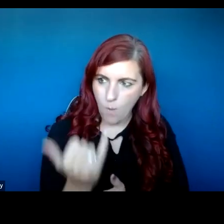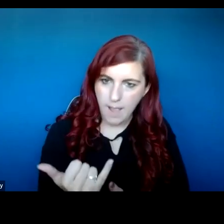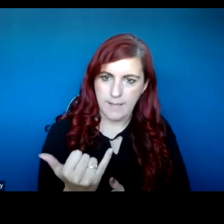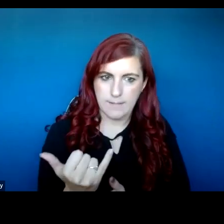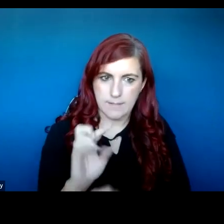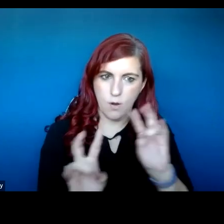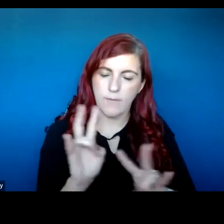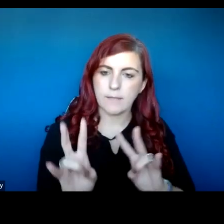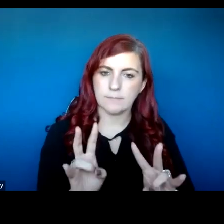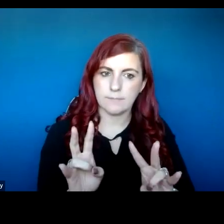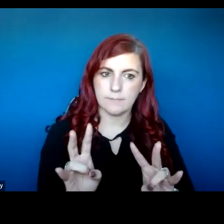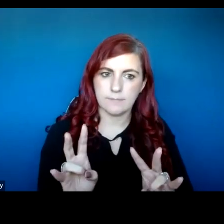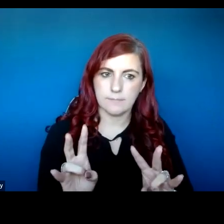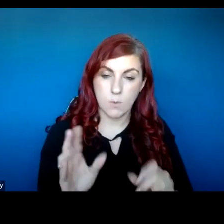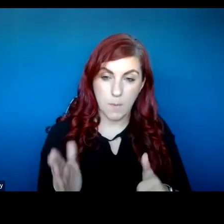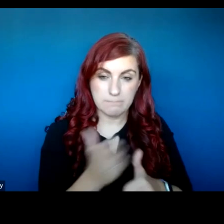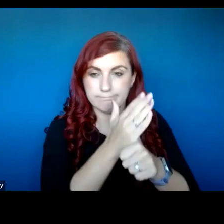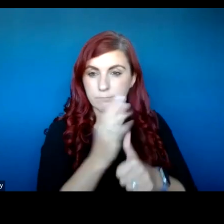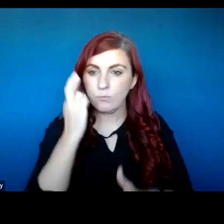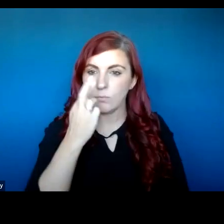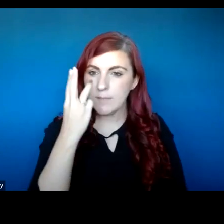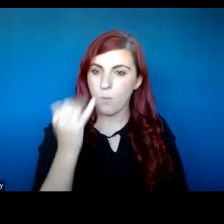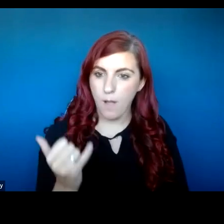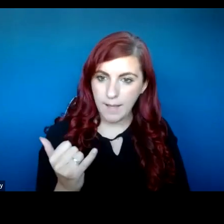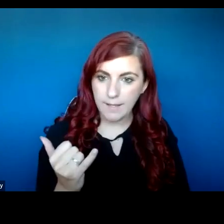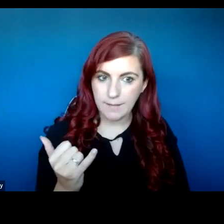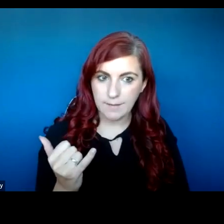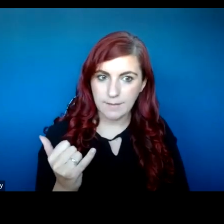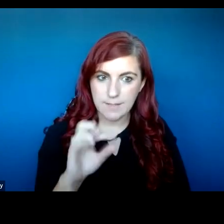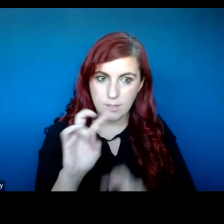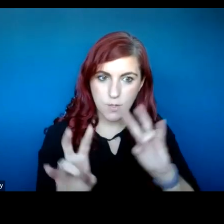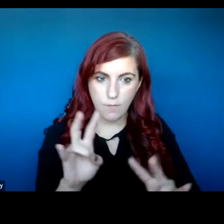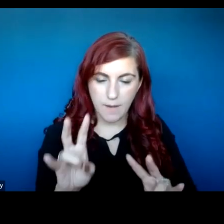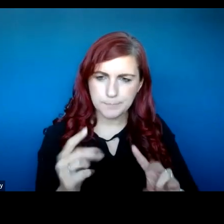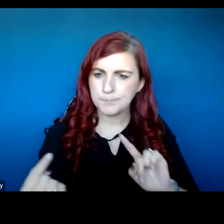So the main catalyst for this survey was the mid-term review of the National